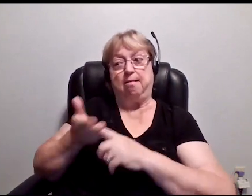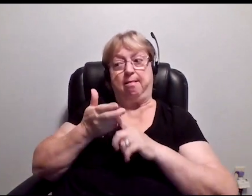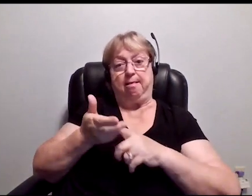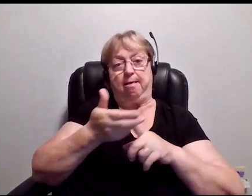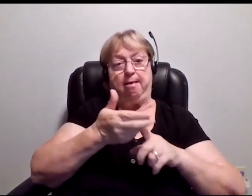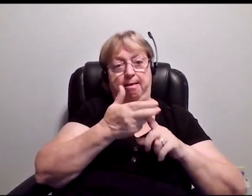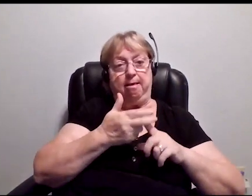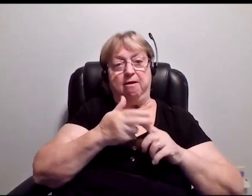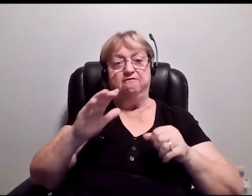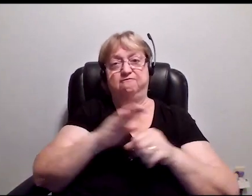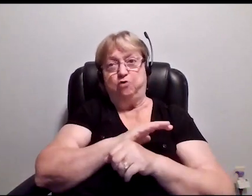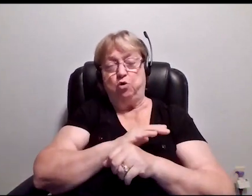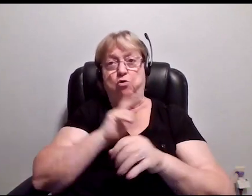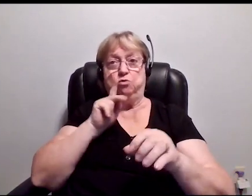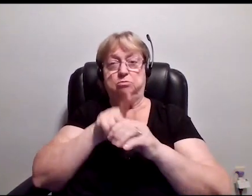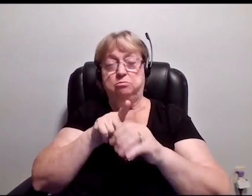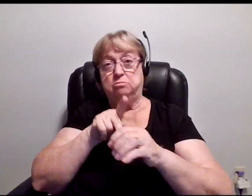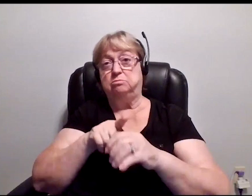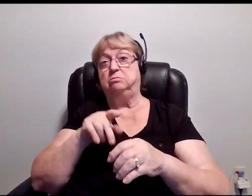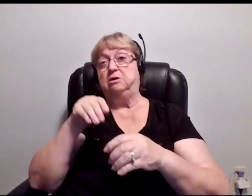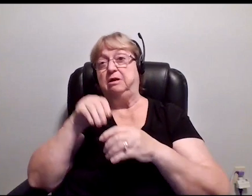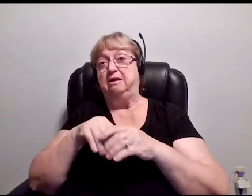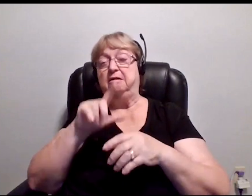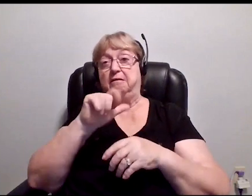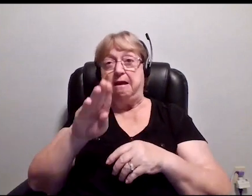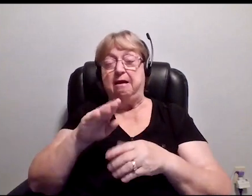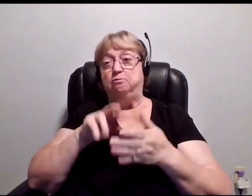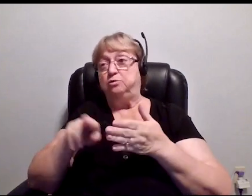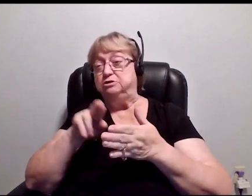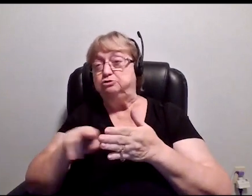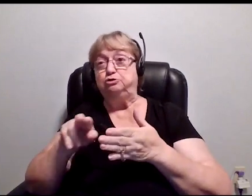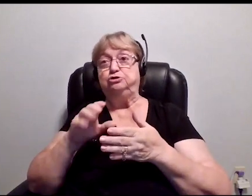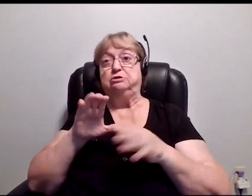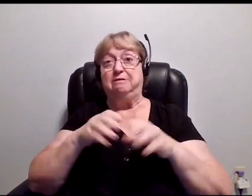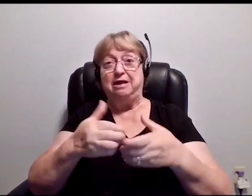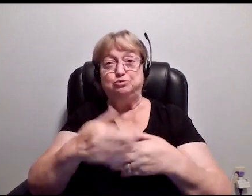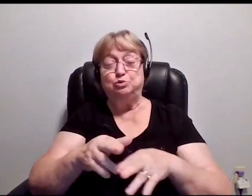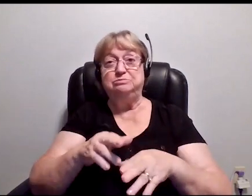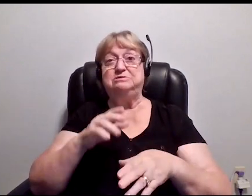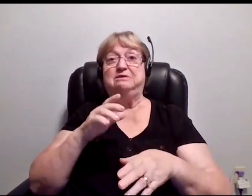laboratories, research experiences, and the broader community. Oh, my colleague Jackie wrote that quote